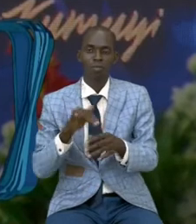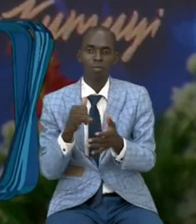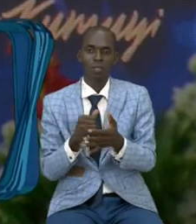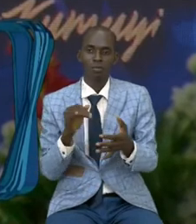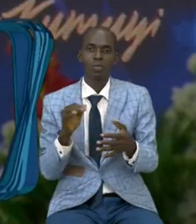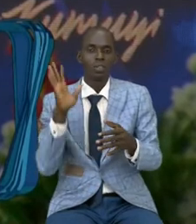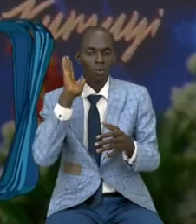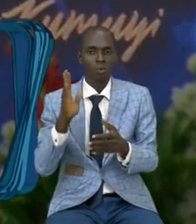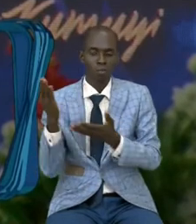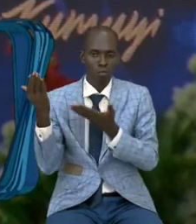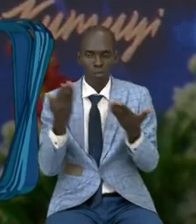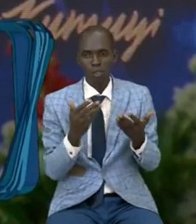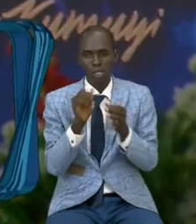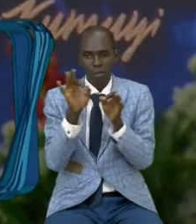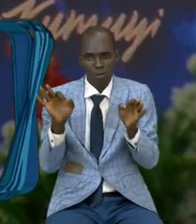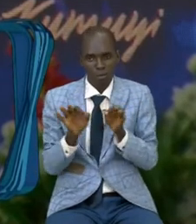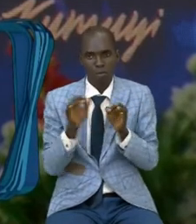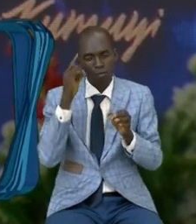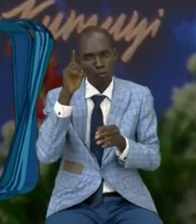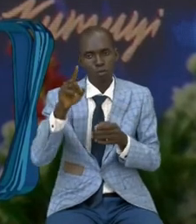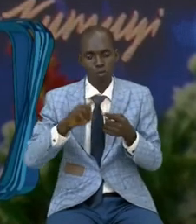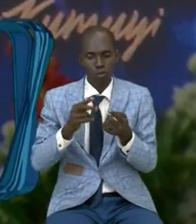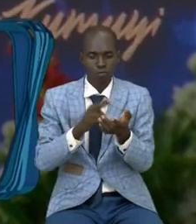if your name has not been taken please remain standing